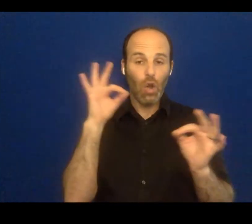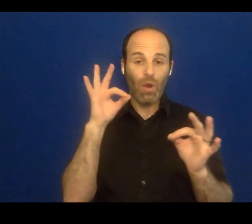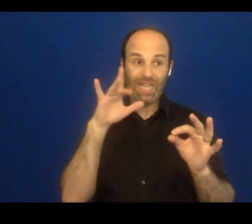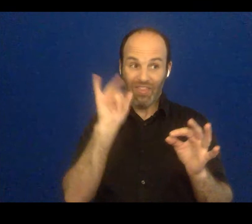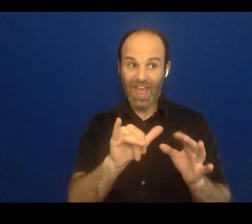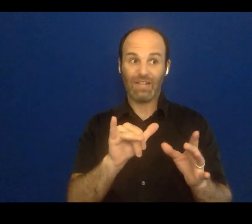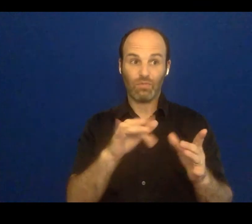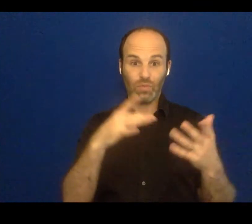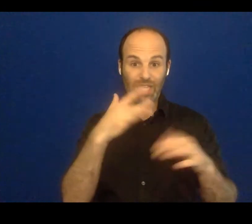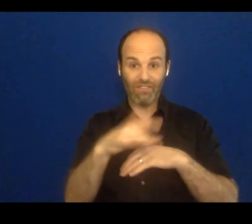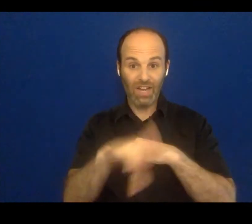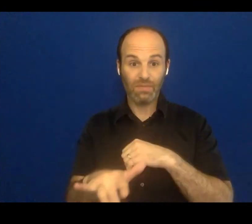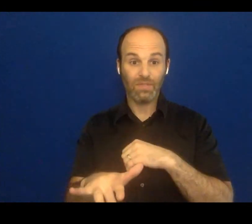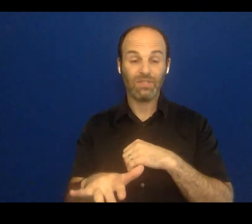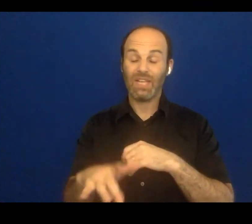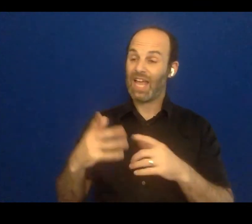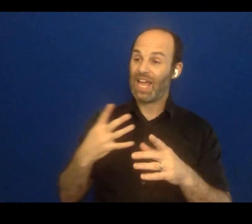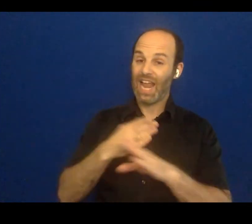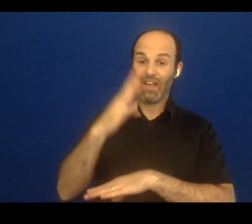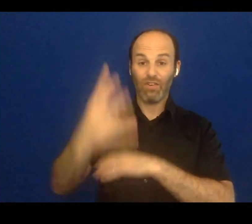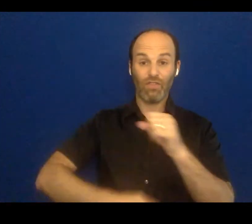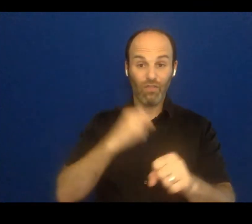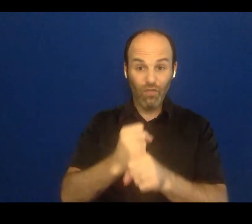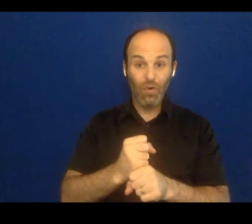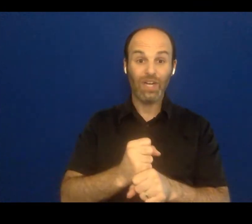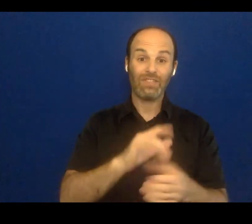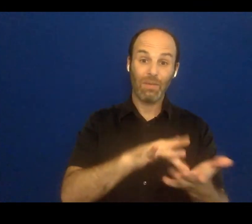POINT THIS IS AFTER FOUR YEARS OF MEDICAL SCHOOL AND THREE